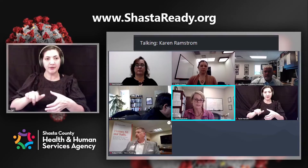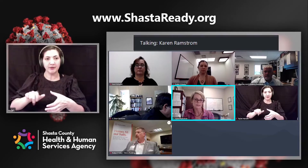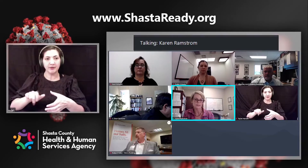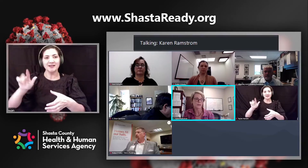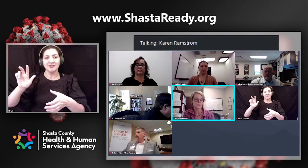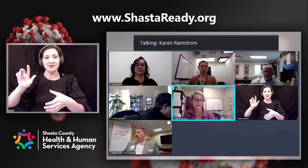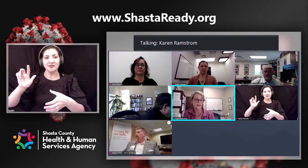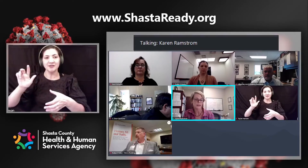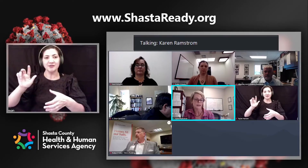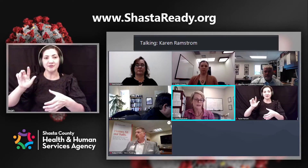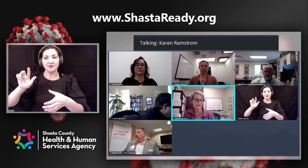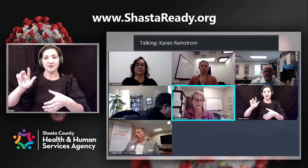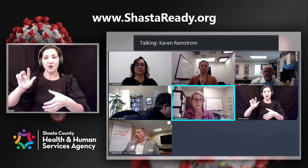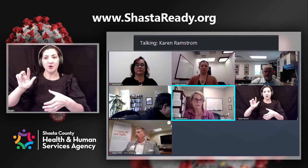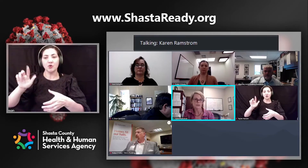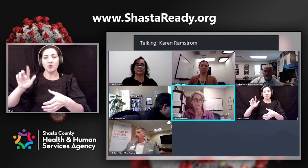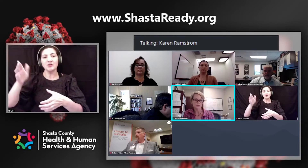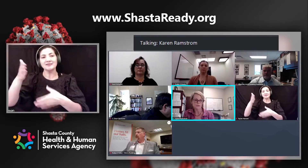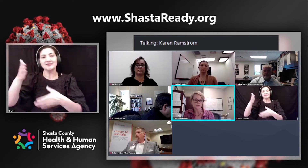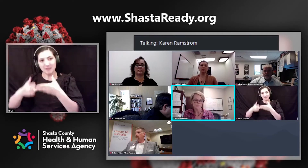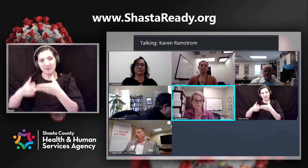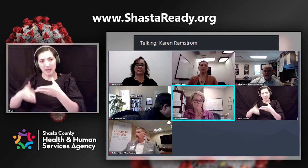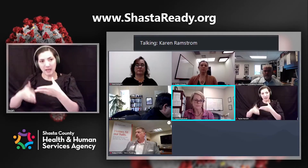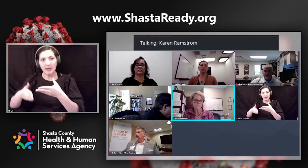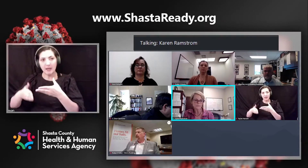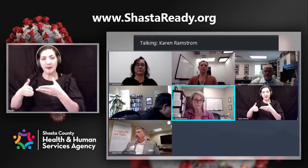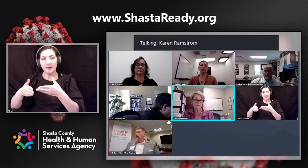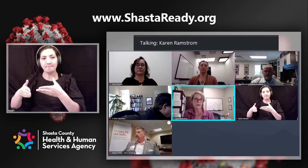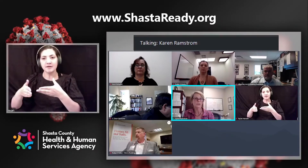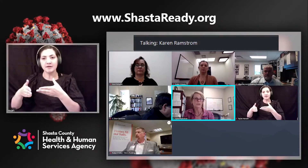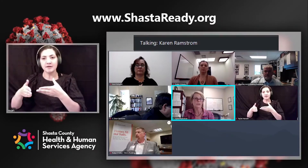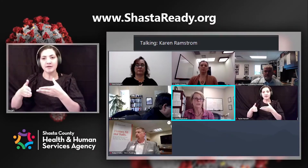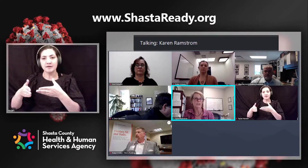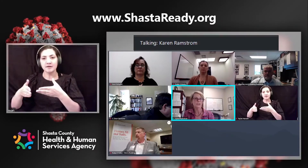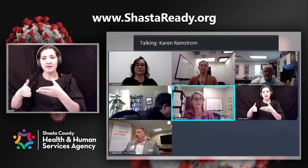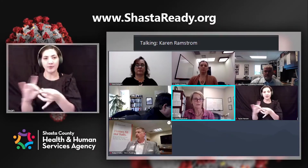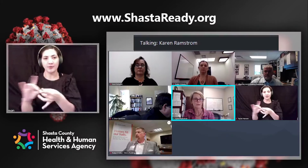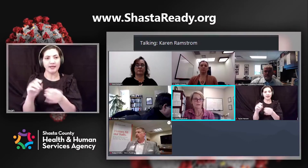and there've been no deaths, which is reassuring. We have whole genome sequencing pending on